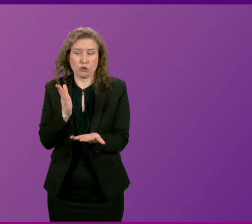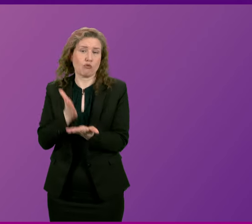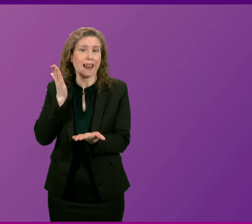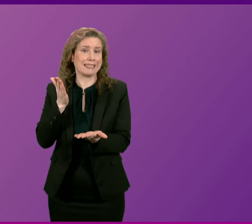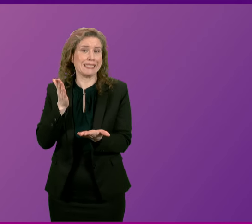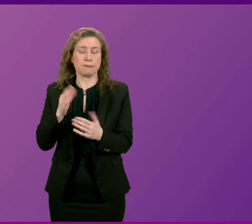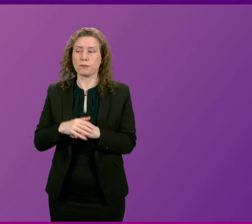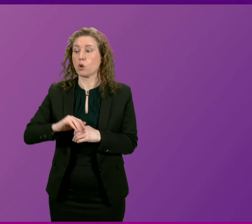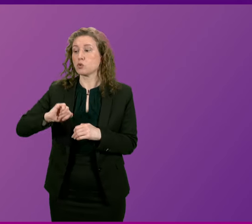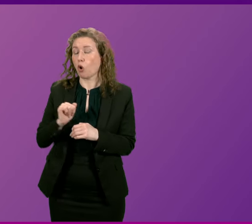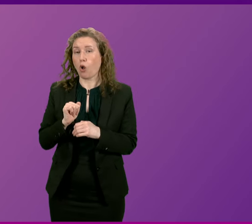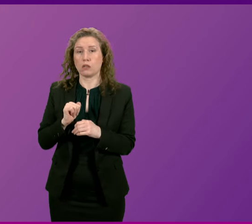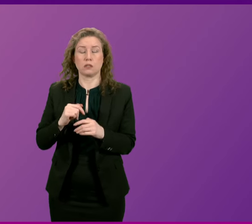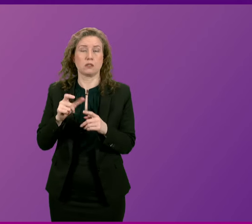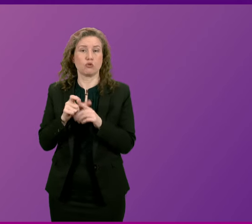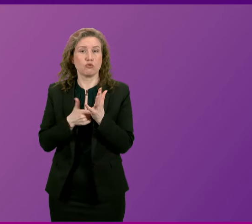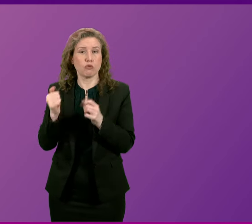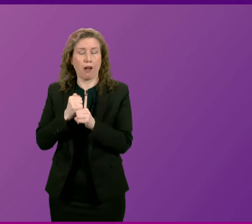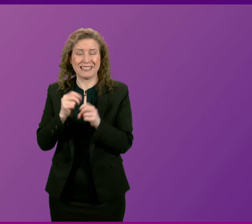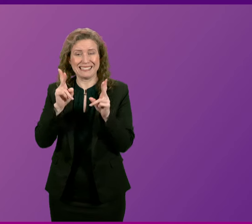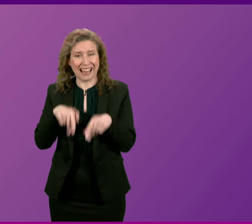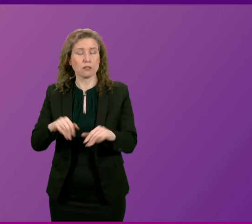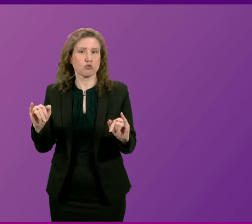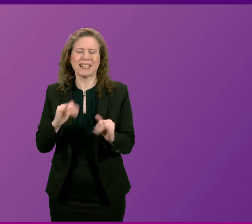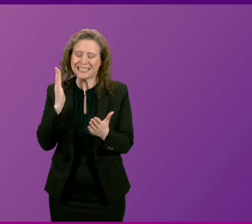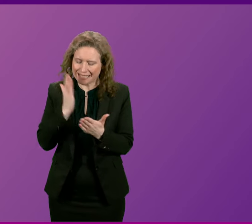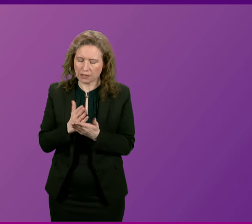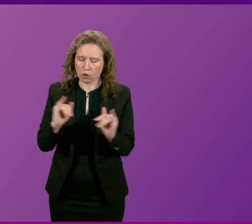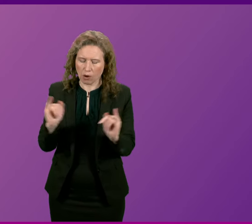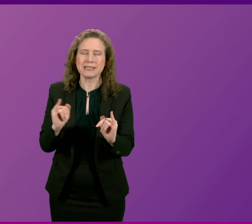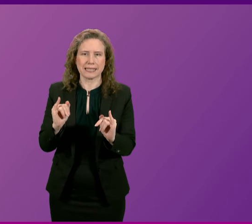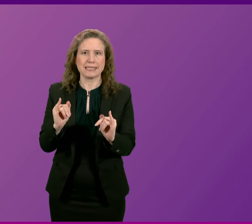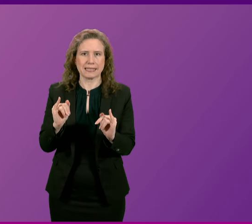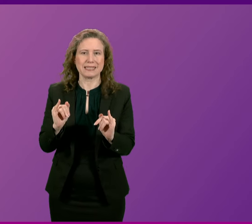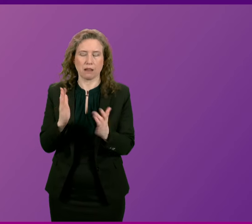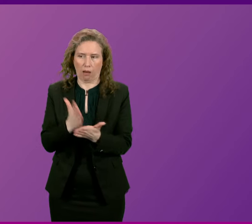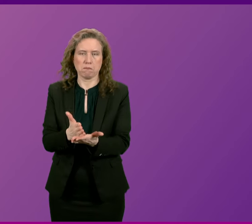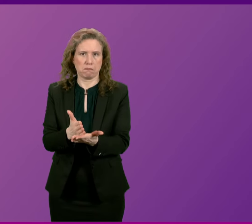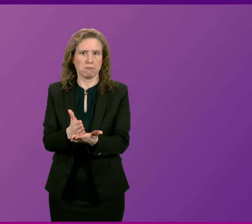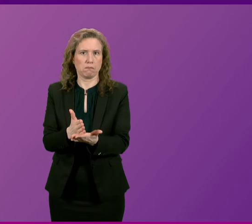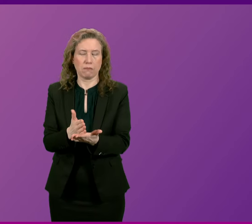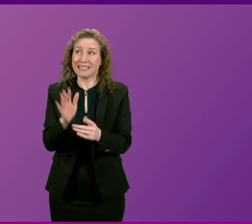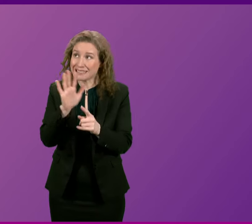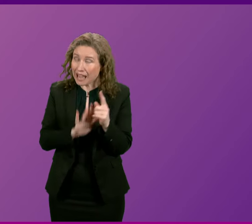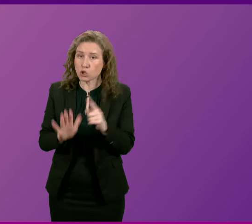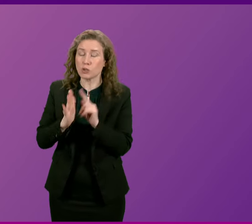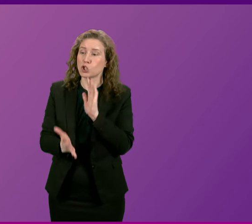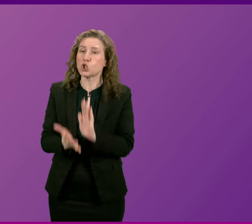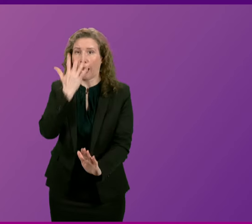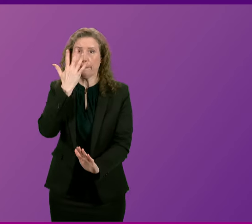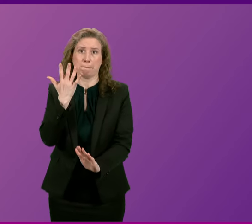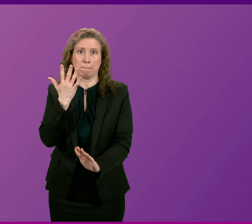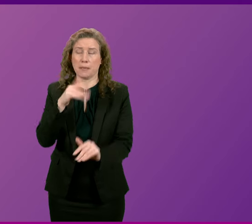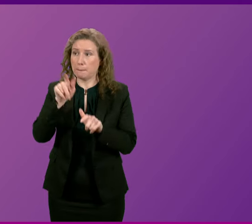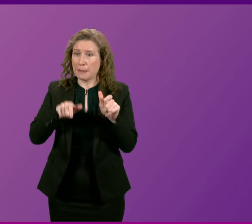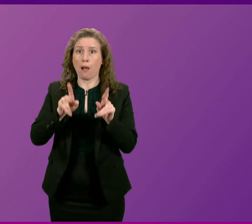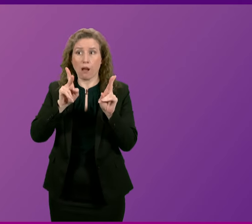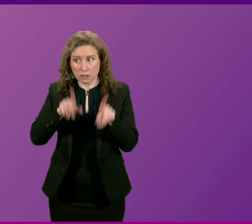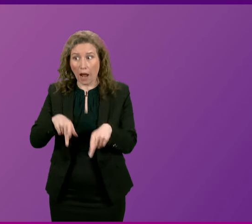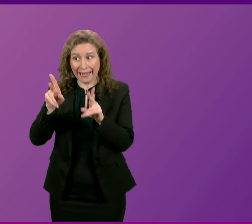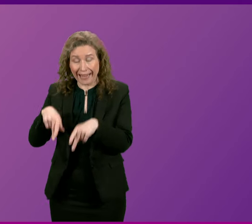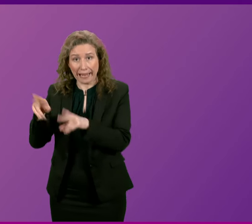Scotland’s drug death crisis is truly a crisis and is our national shame. People are dying. The